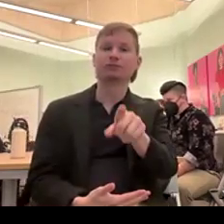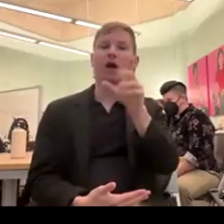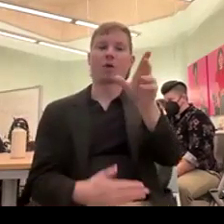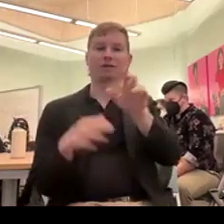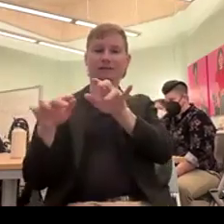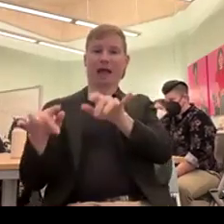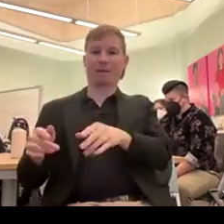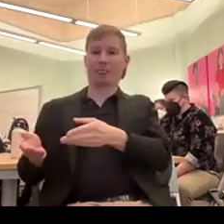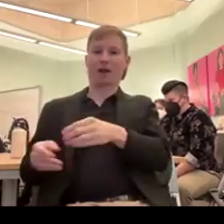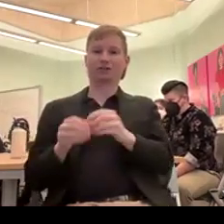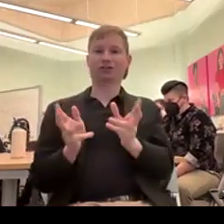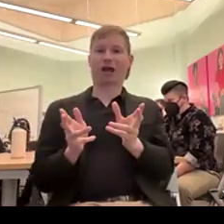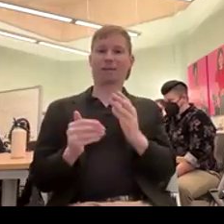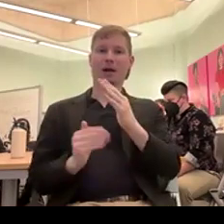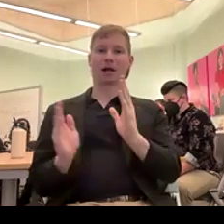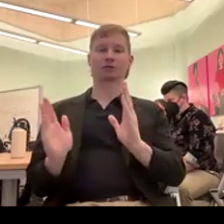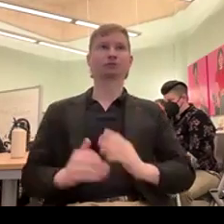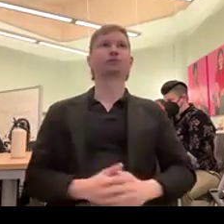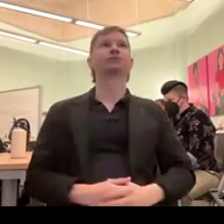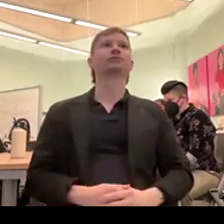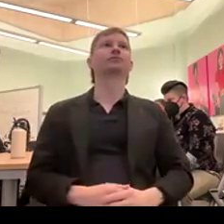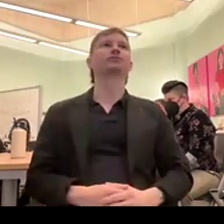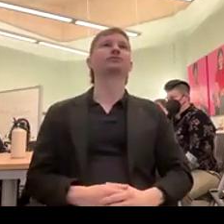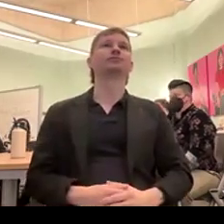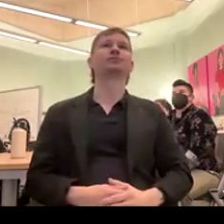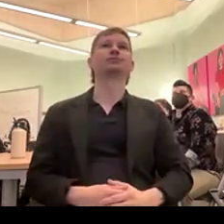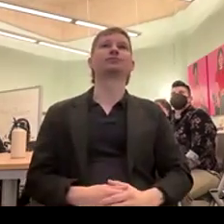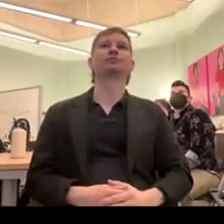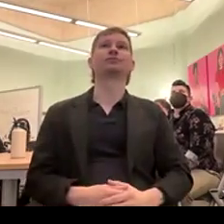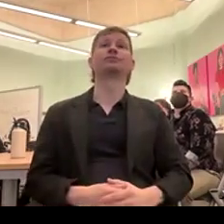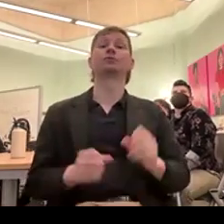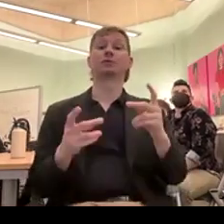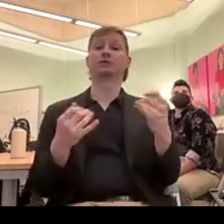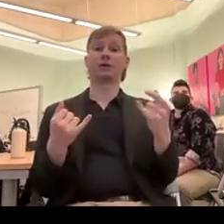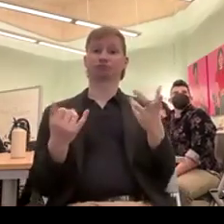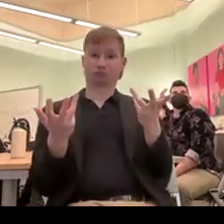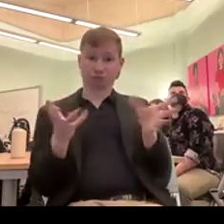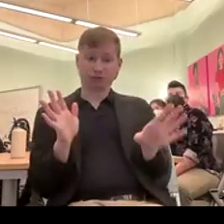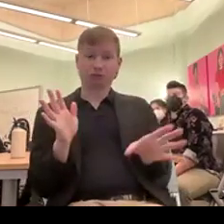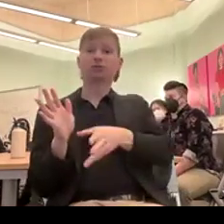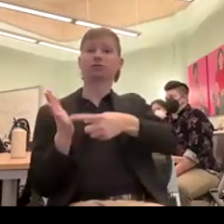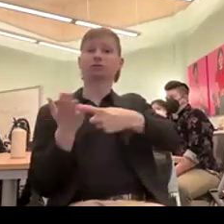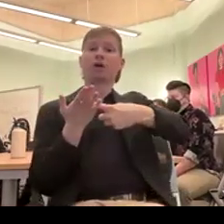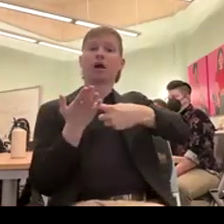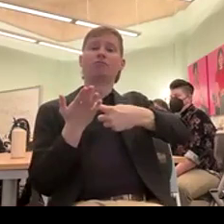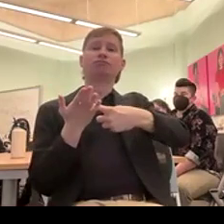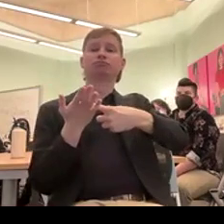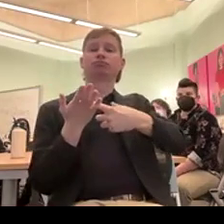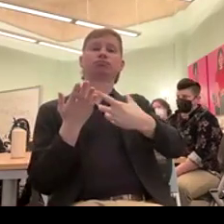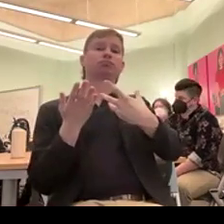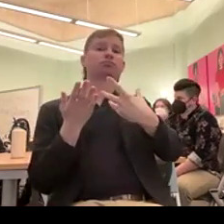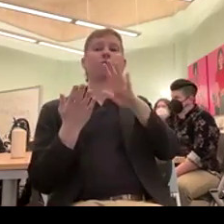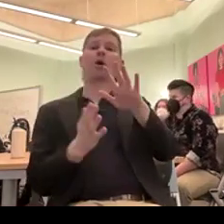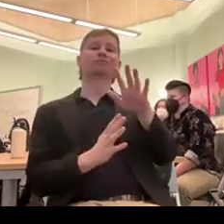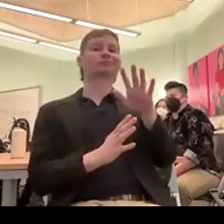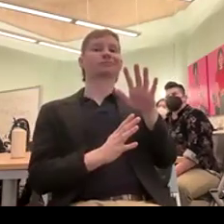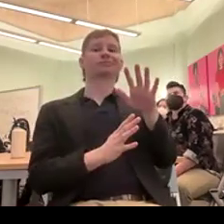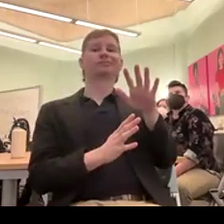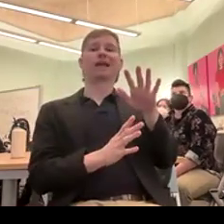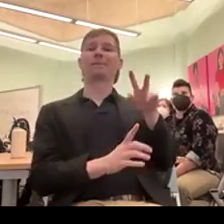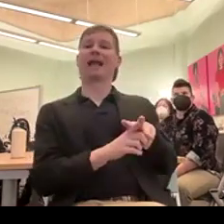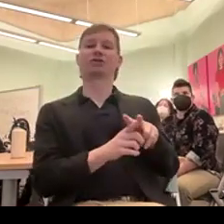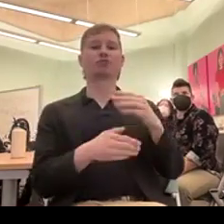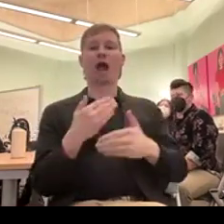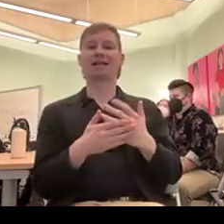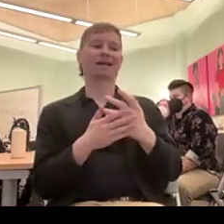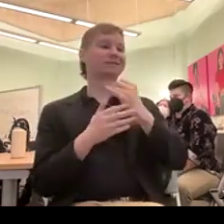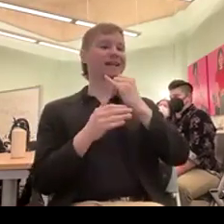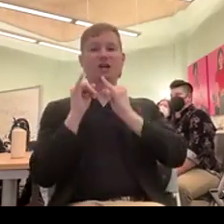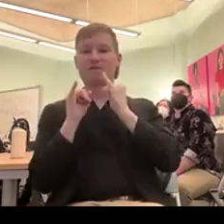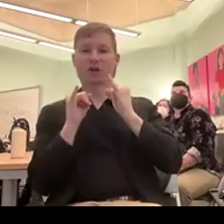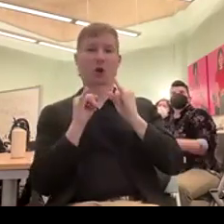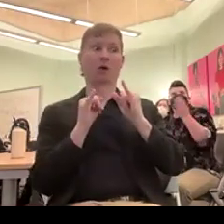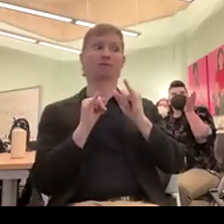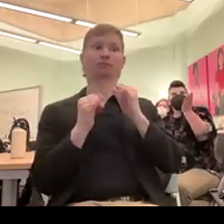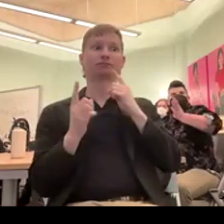we have... put it in the chat, is... now that you have talked about the application process,